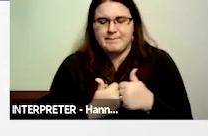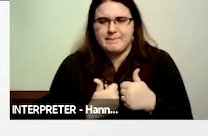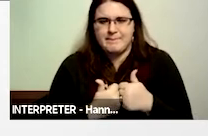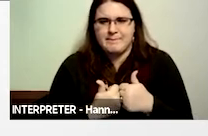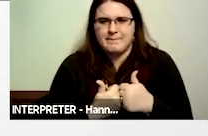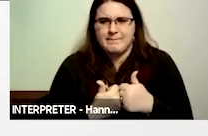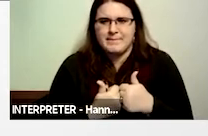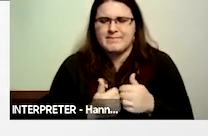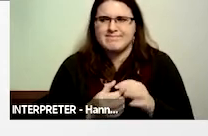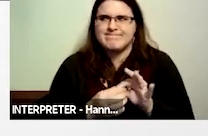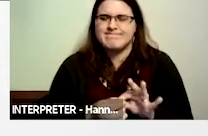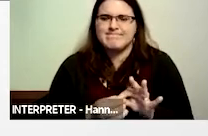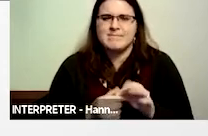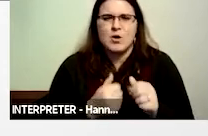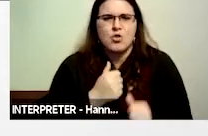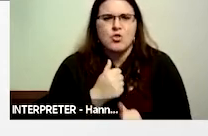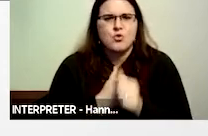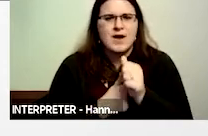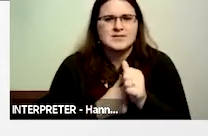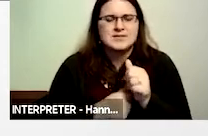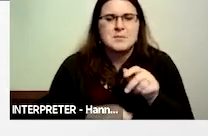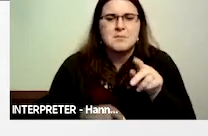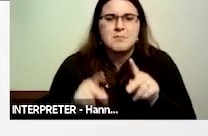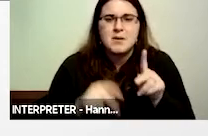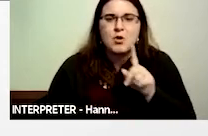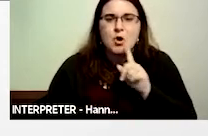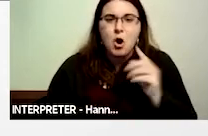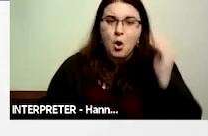Jake Tognetti (RIT Student): That people are aware of, but they don't necessarily care